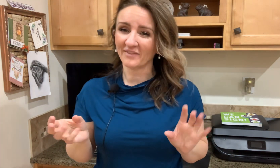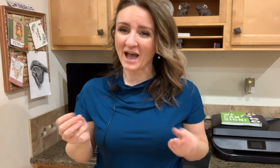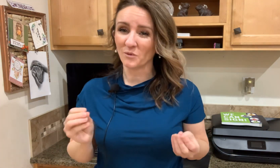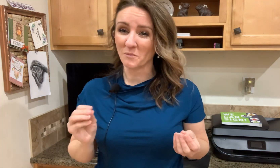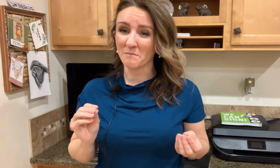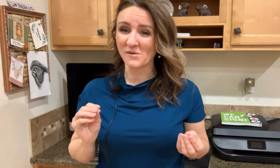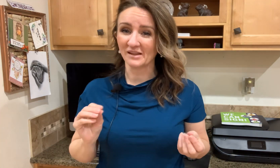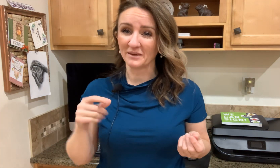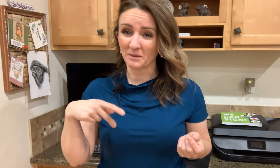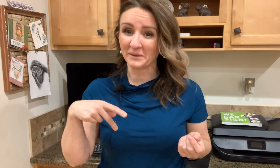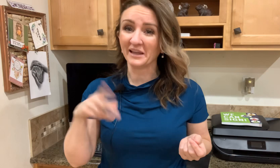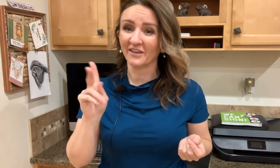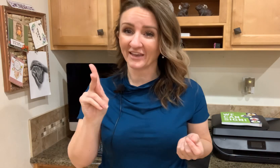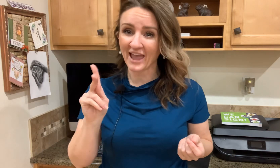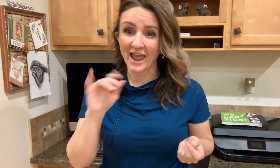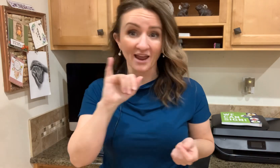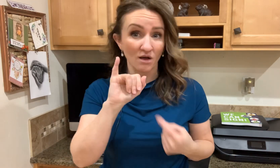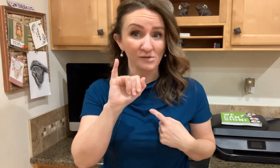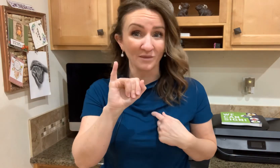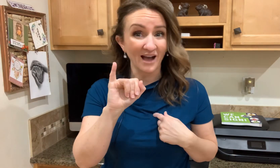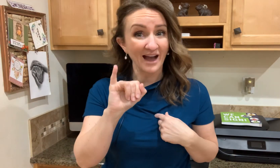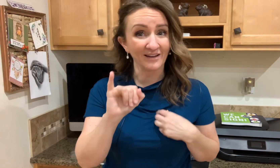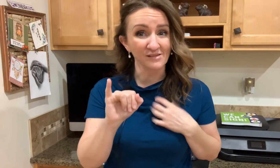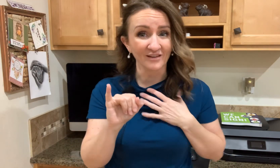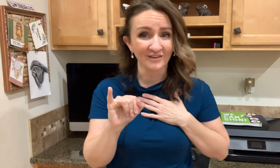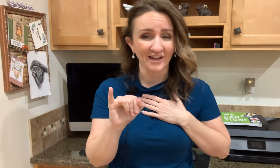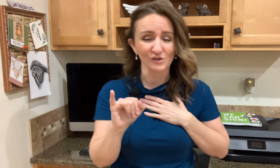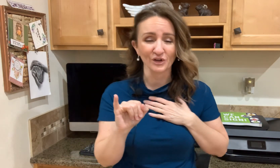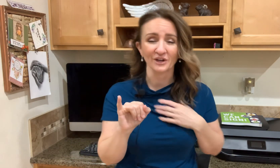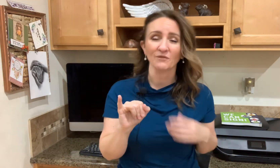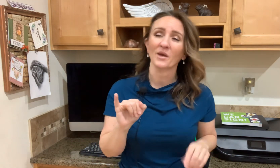that will mostly be the P and the K, and also the I is a good giveaway.